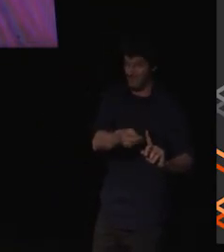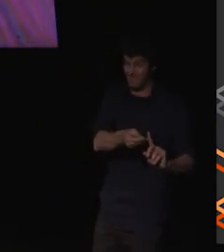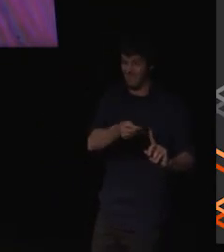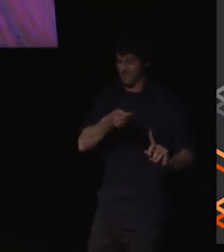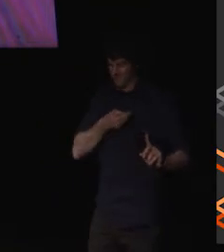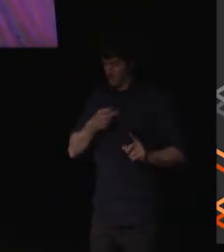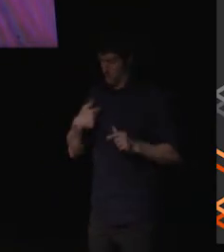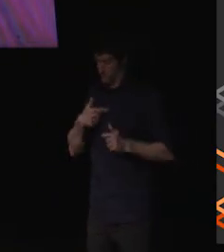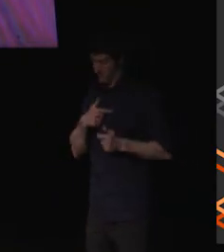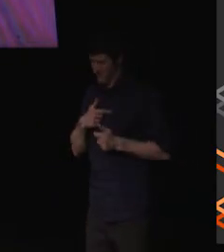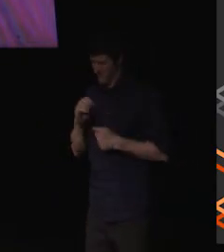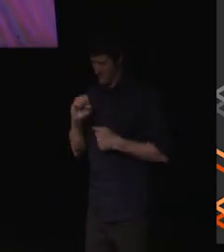All under the covers.